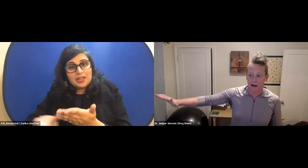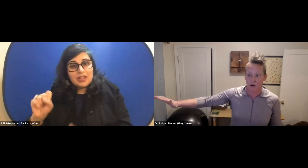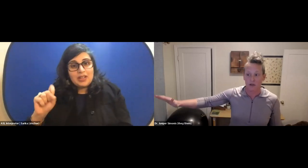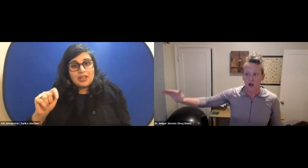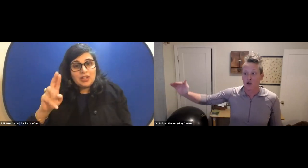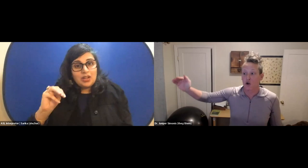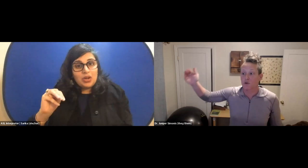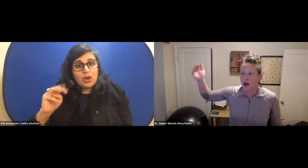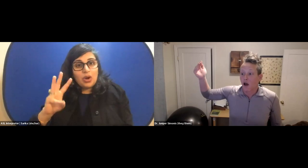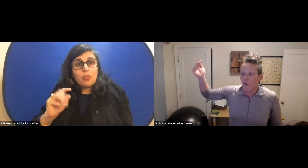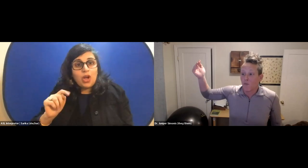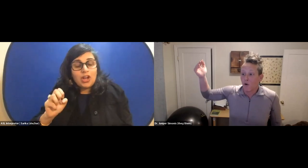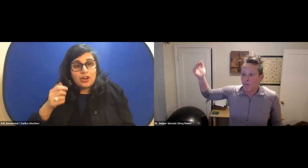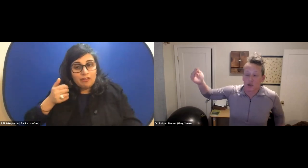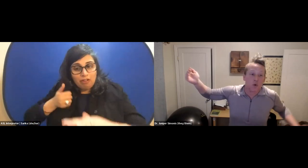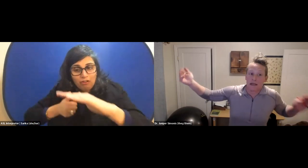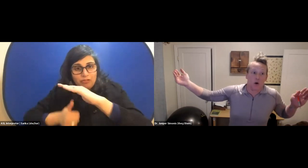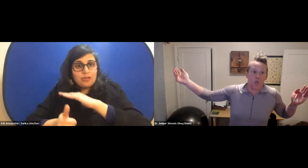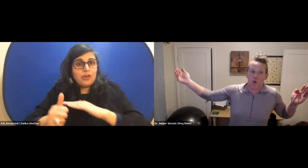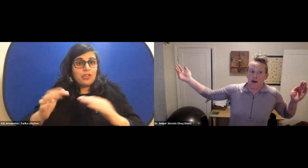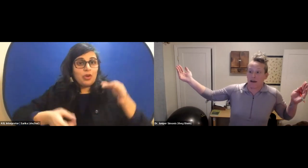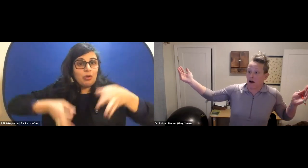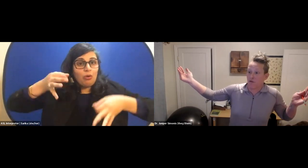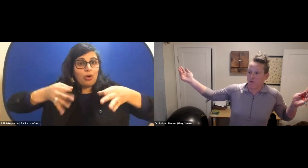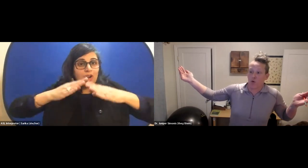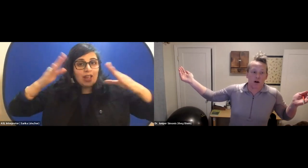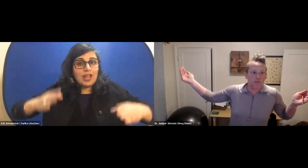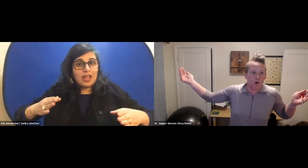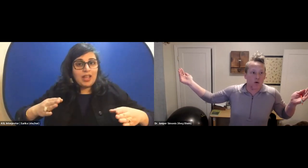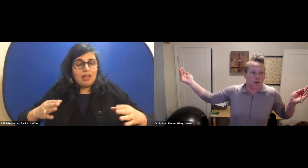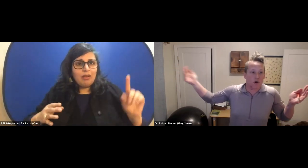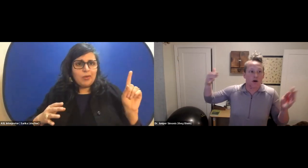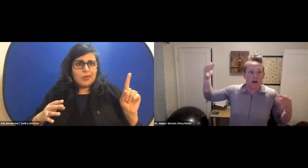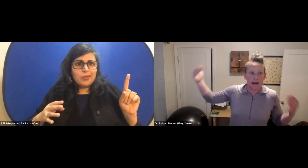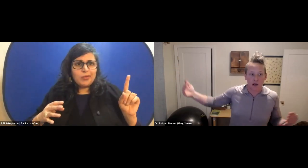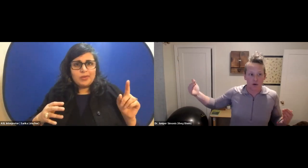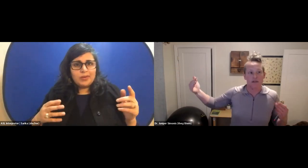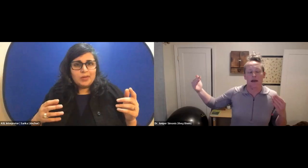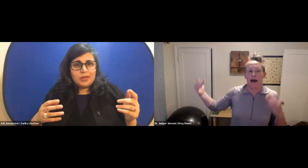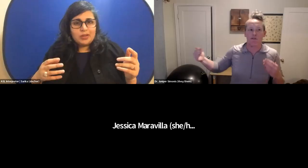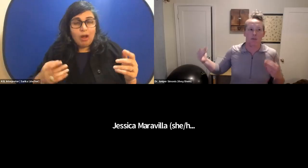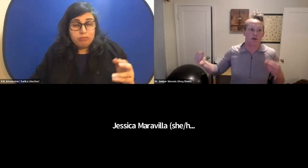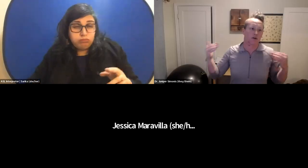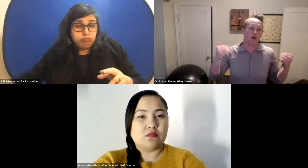up. The cityes own demonstrated studies from under the court